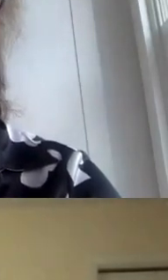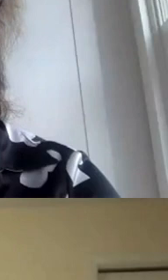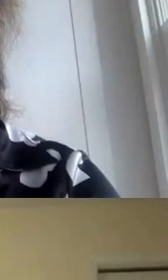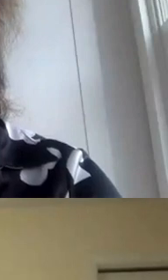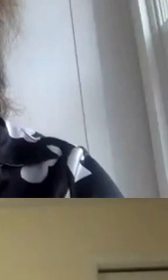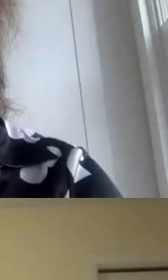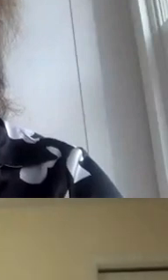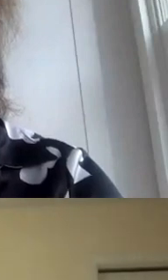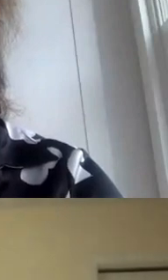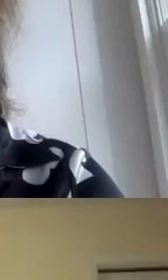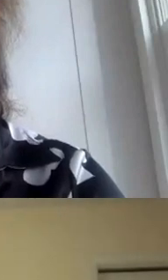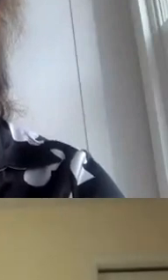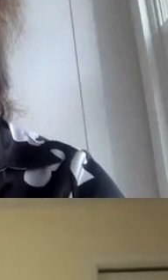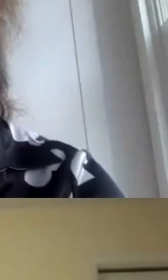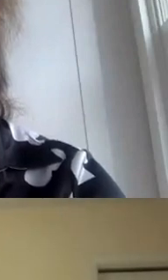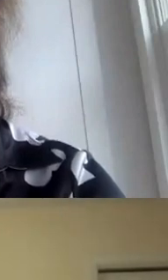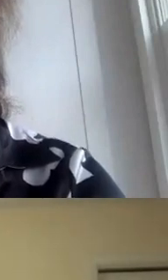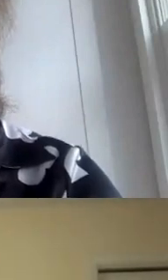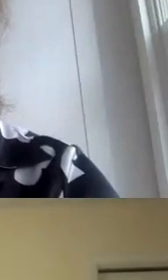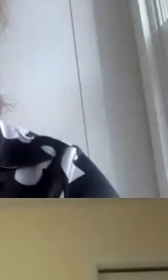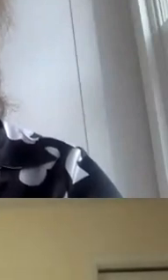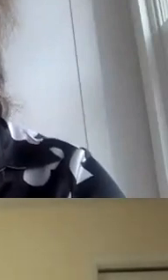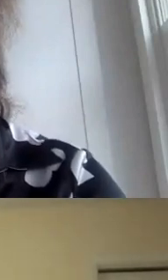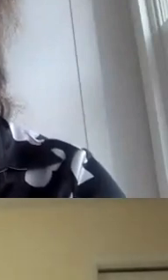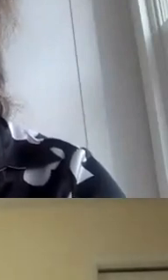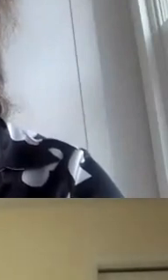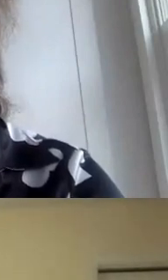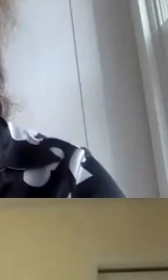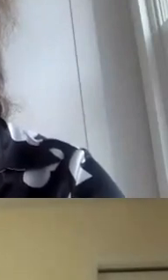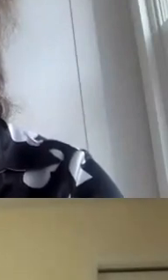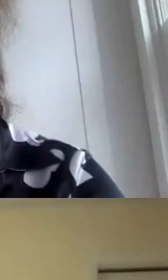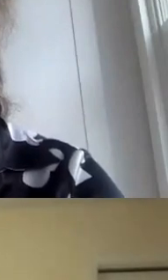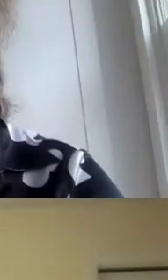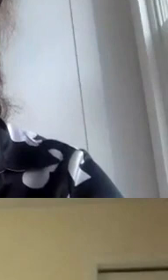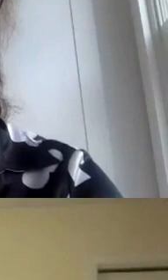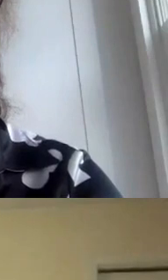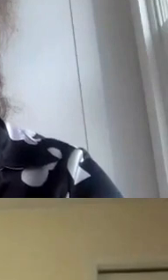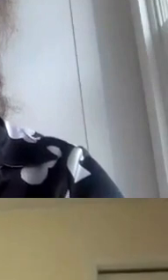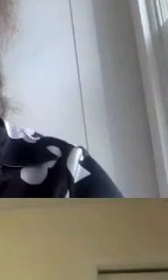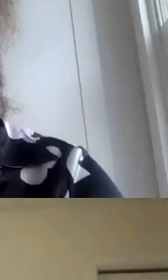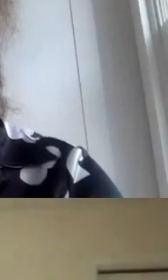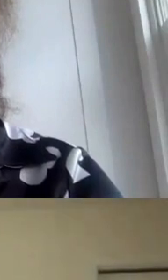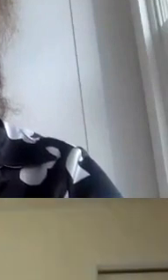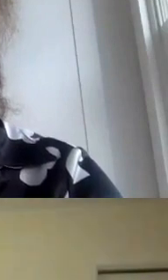School as I mentioned earlier she graduated from the MGH McLean Residency program and she